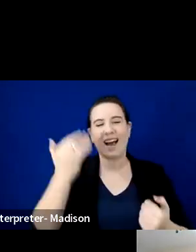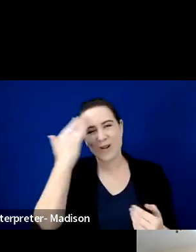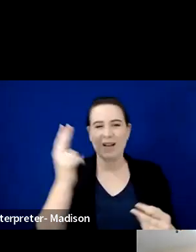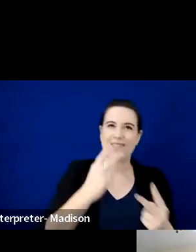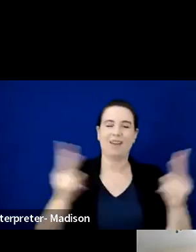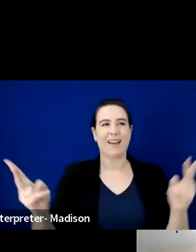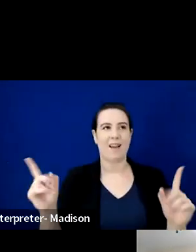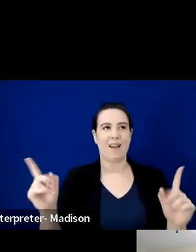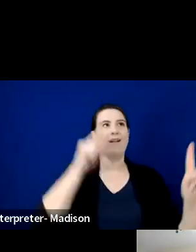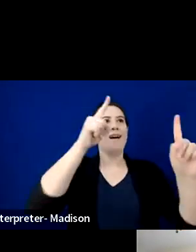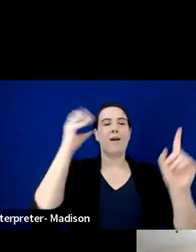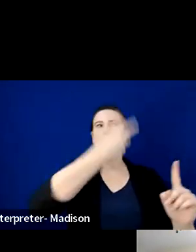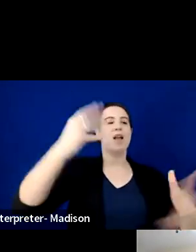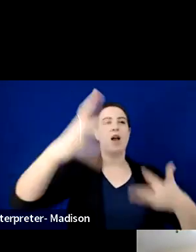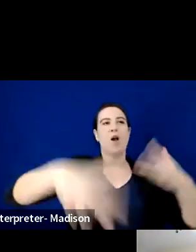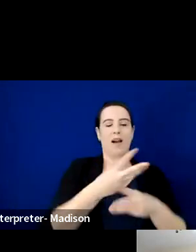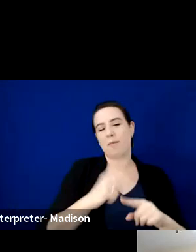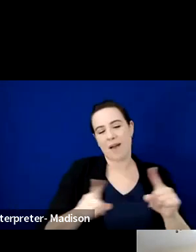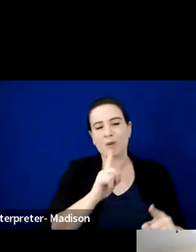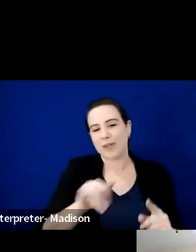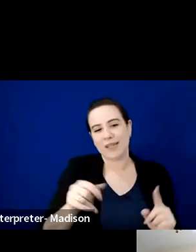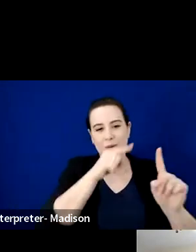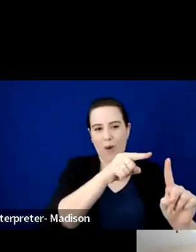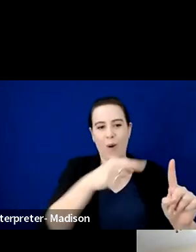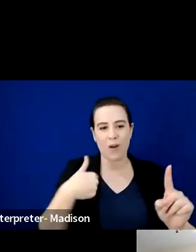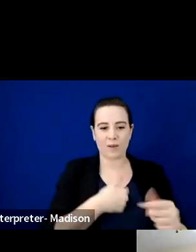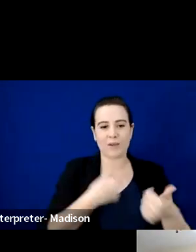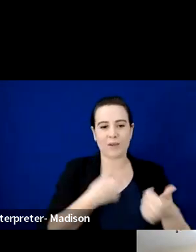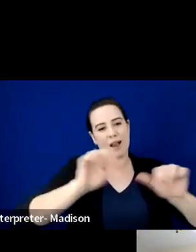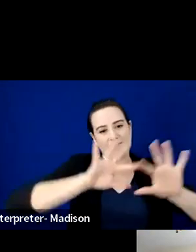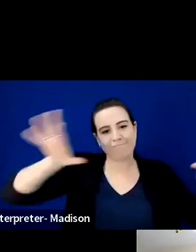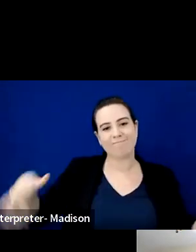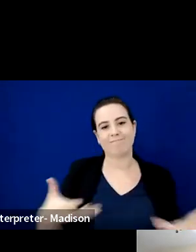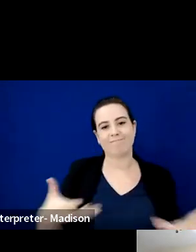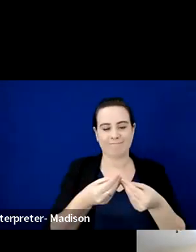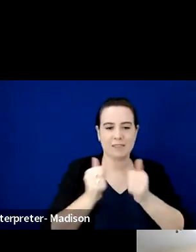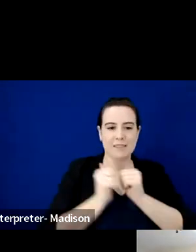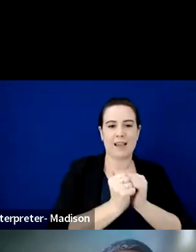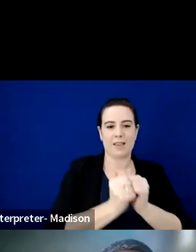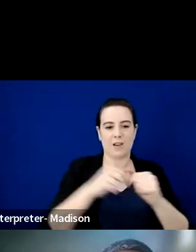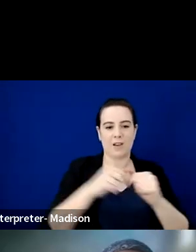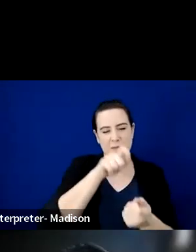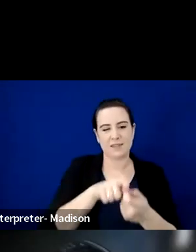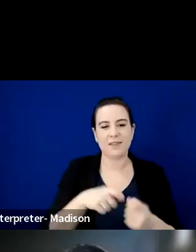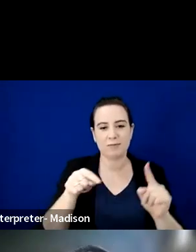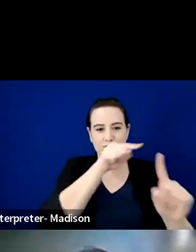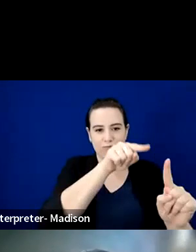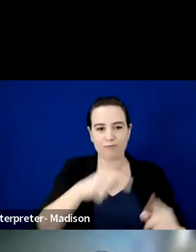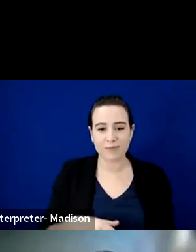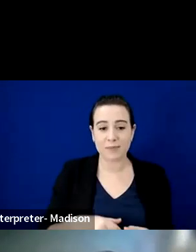We're always going to have those holdouts that are committed to the medical model, but there are people within the system that can be identified as allies and making those relationships, forging those partnerships, and building upon those so that within internal conversations, the same messaging can be repeated, and we can continue to build. And I know that sounds very utopic.